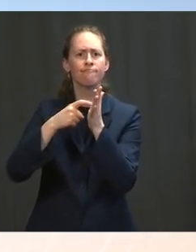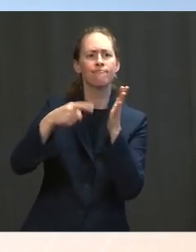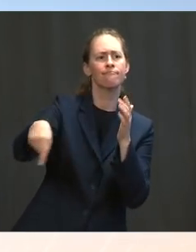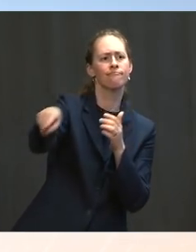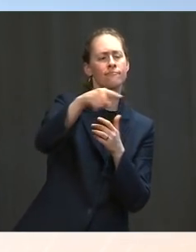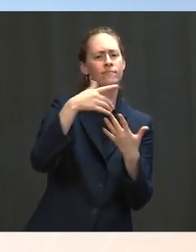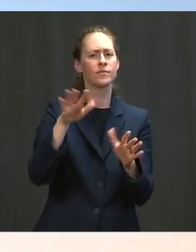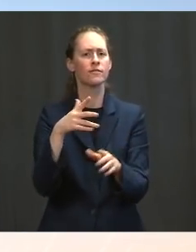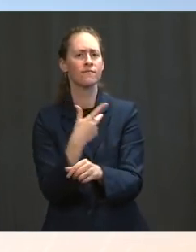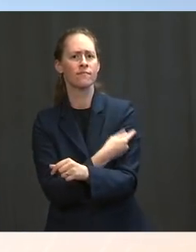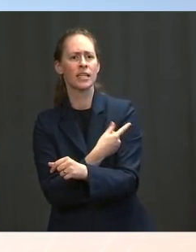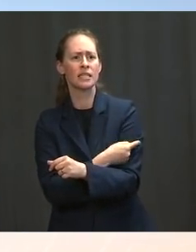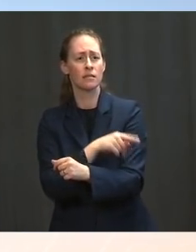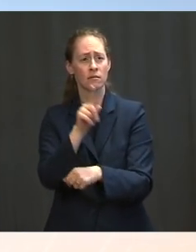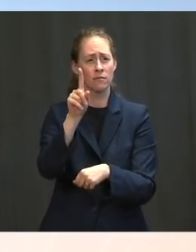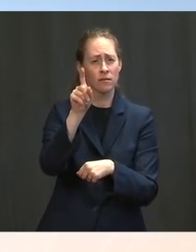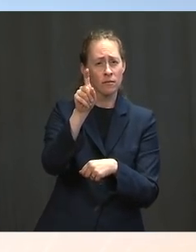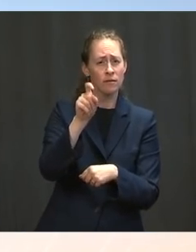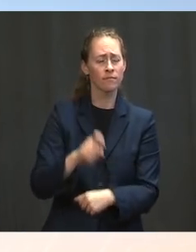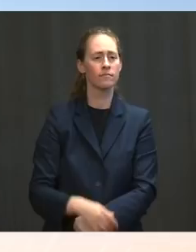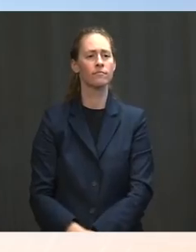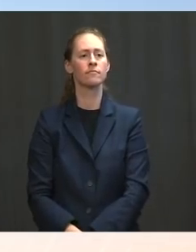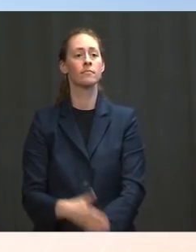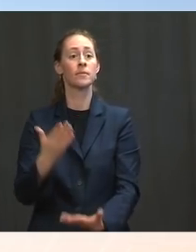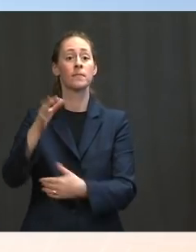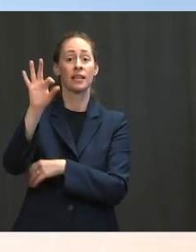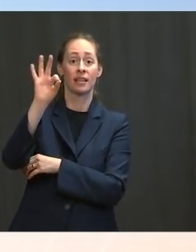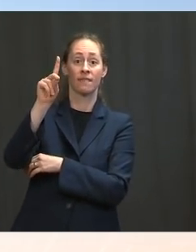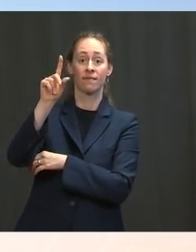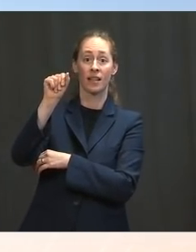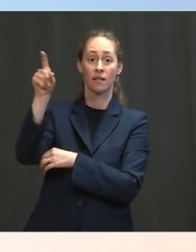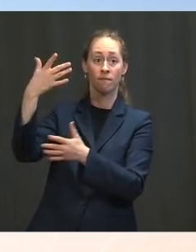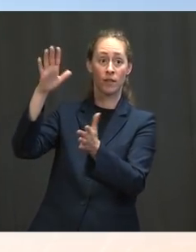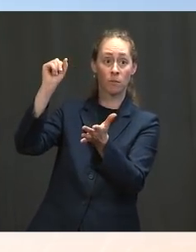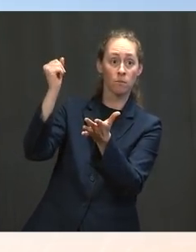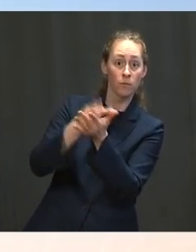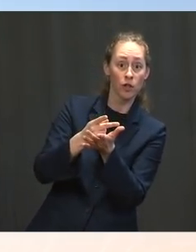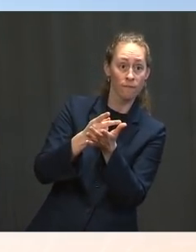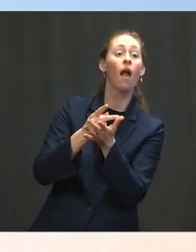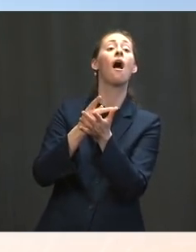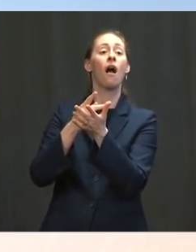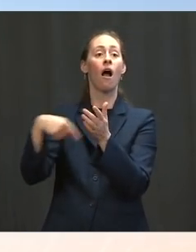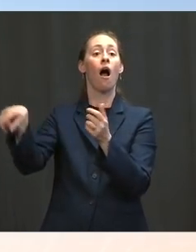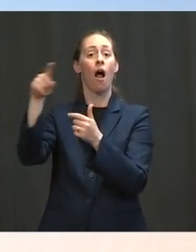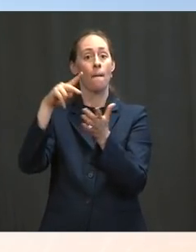maybe once the FDA has fully cleared some of the vaccines. Would this admin- --